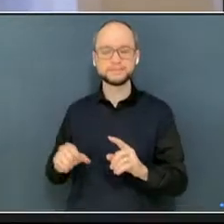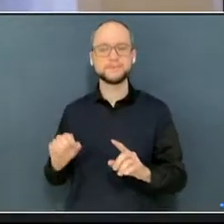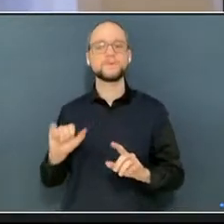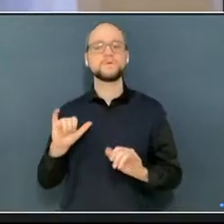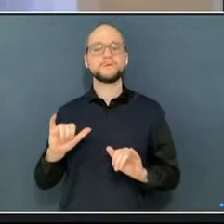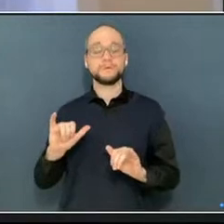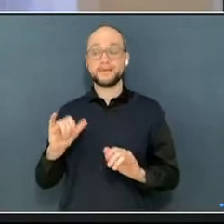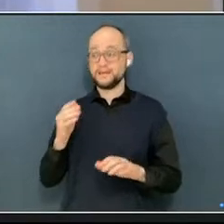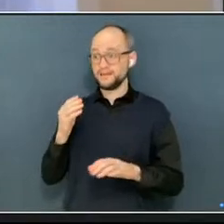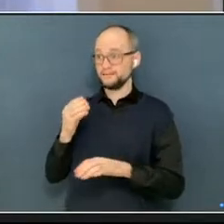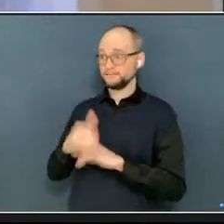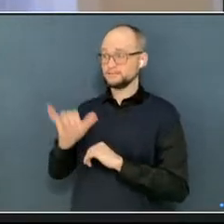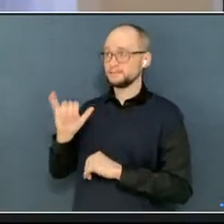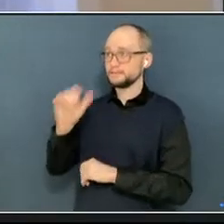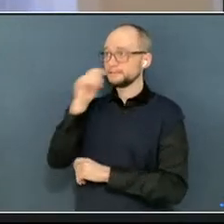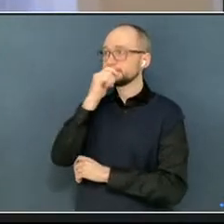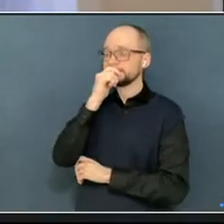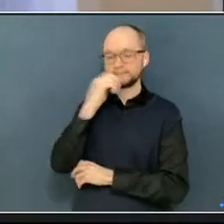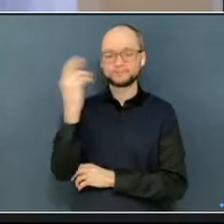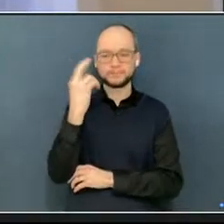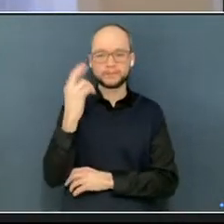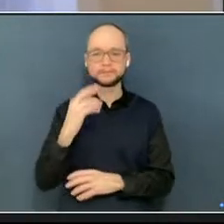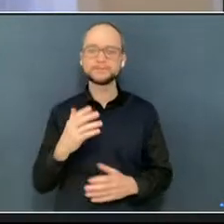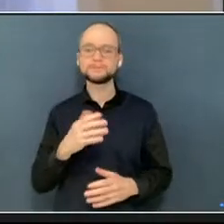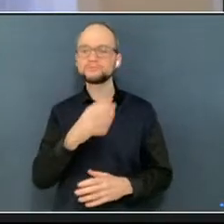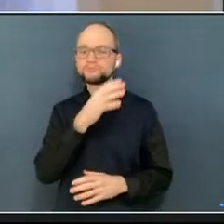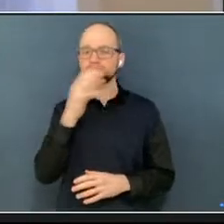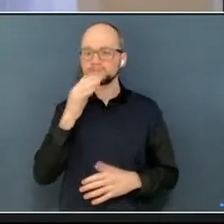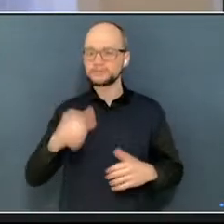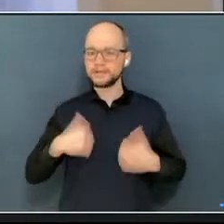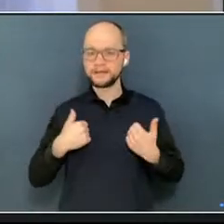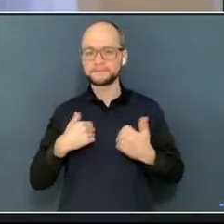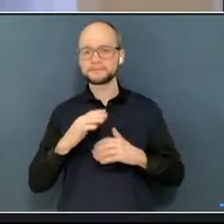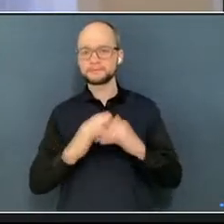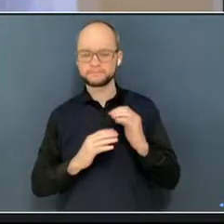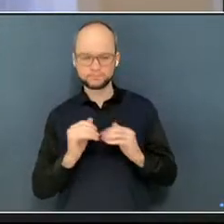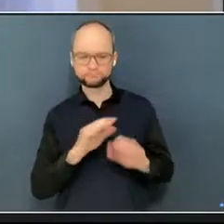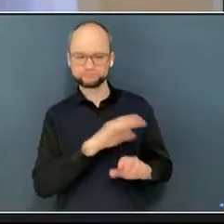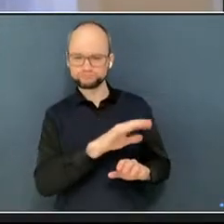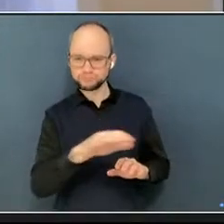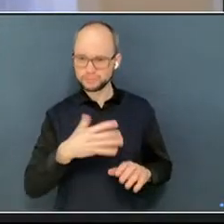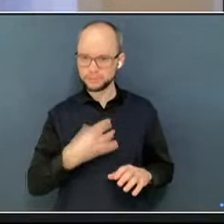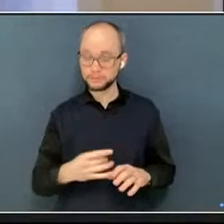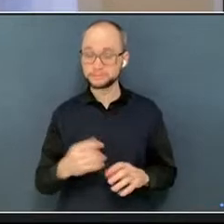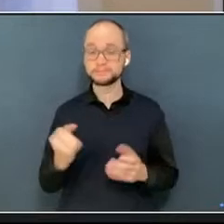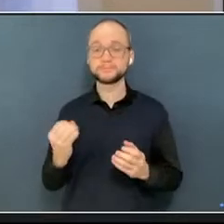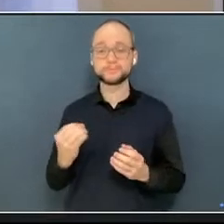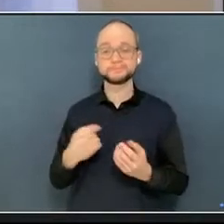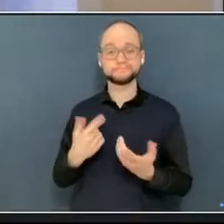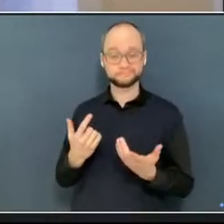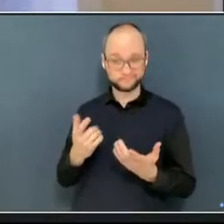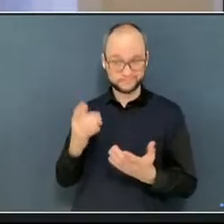summer of recuperating in the fall of 1844 I go to live with my uncle Dave Brooks and work on his farm.